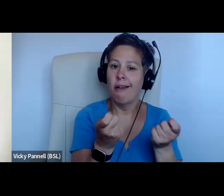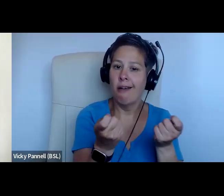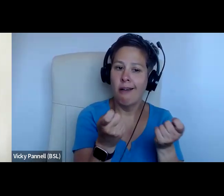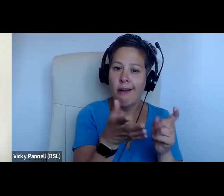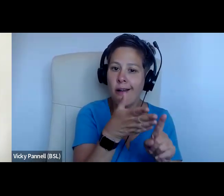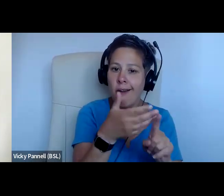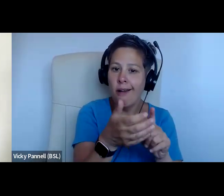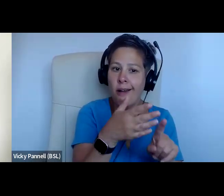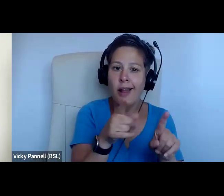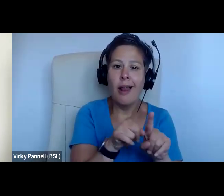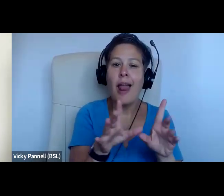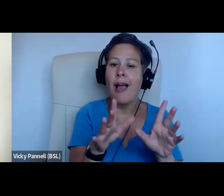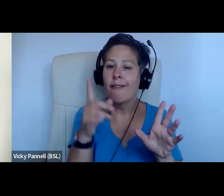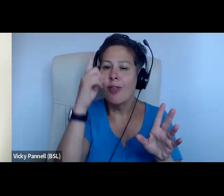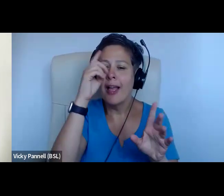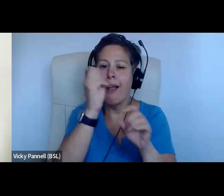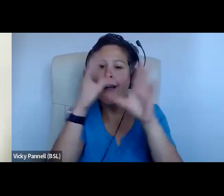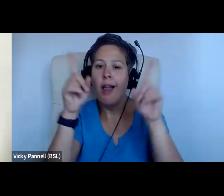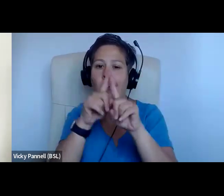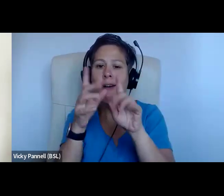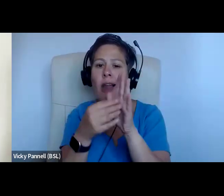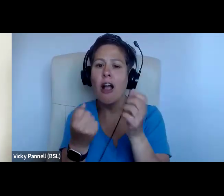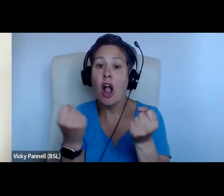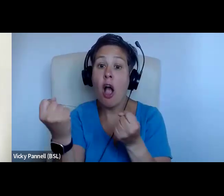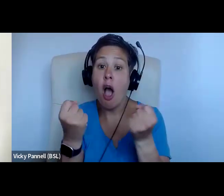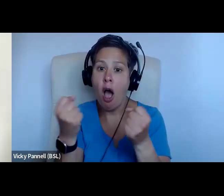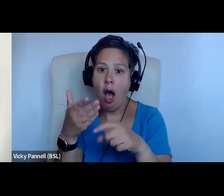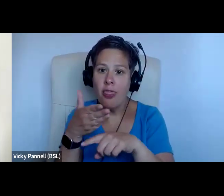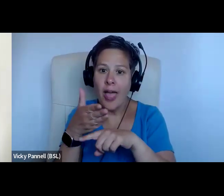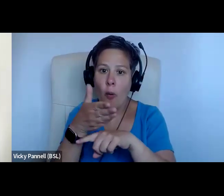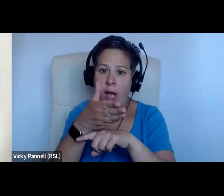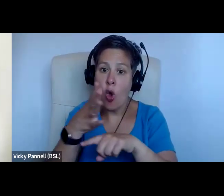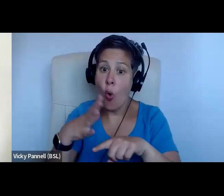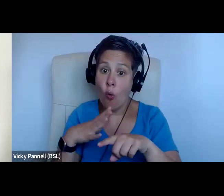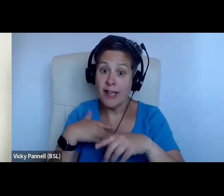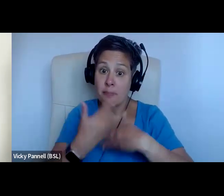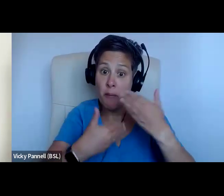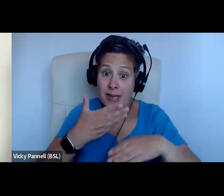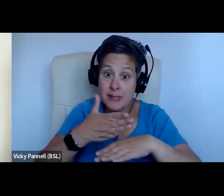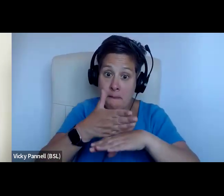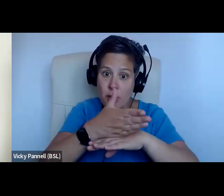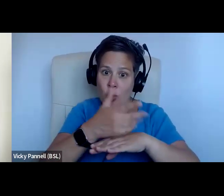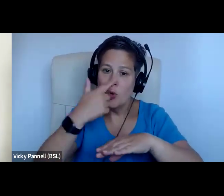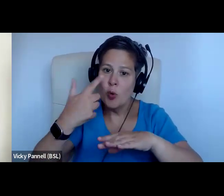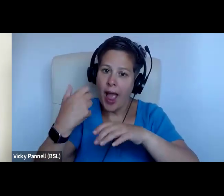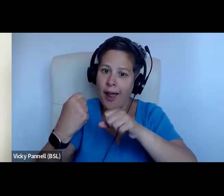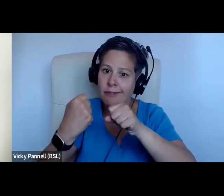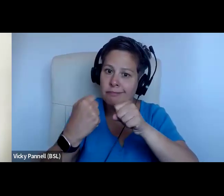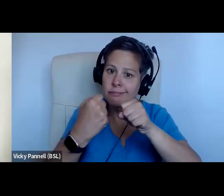helping to adjust the direction. That may not be as radical a change